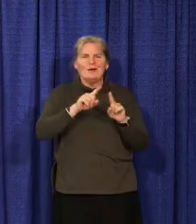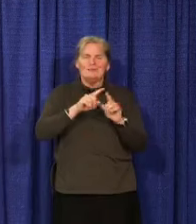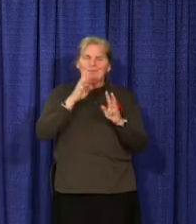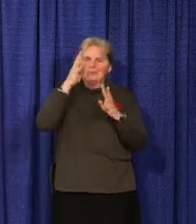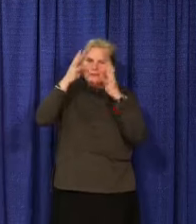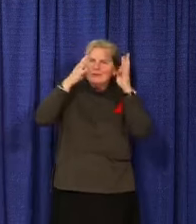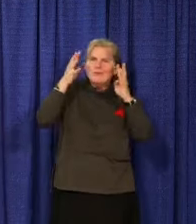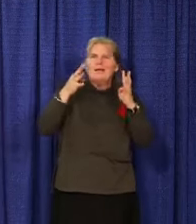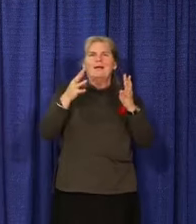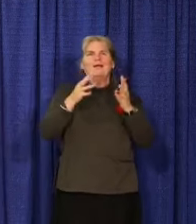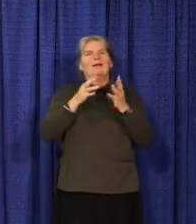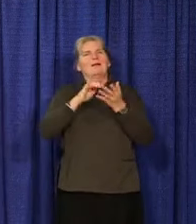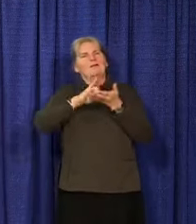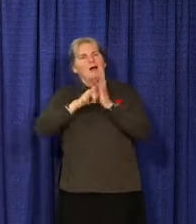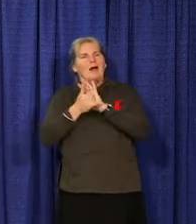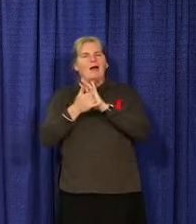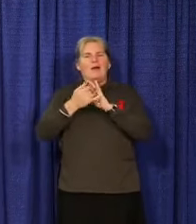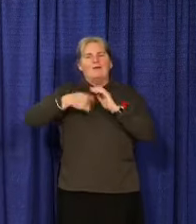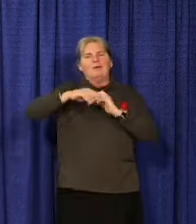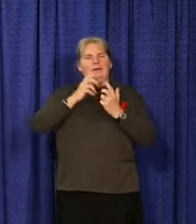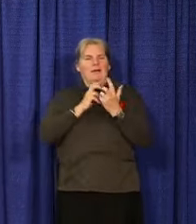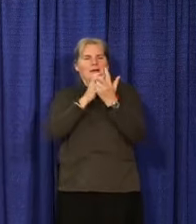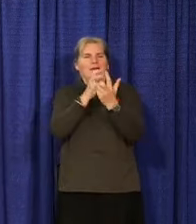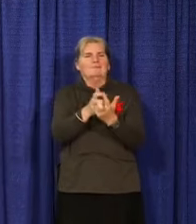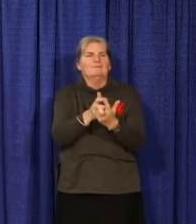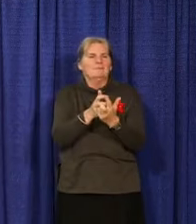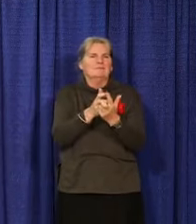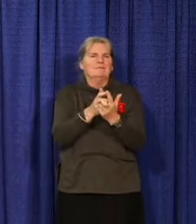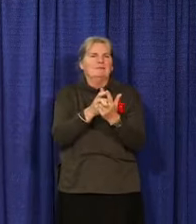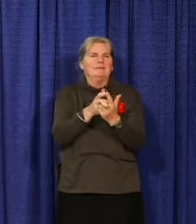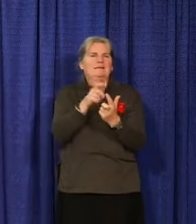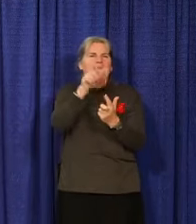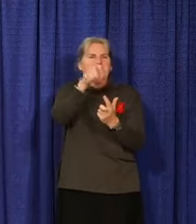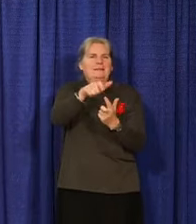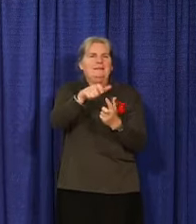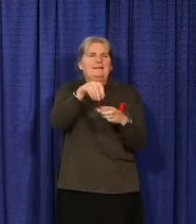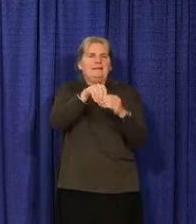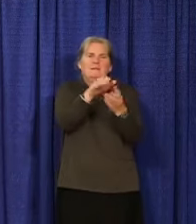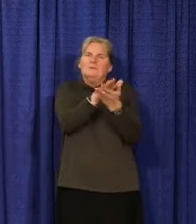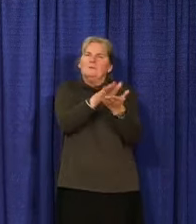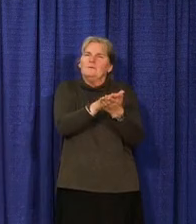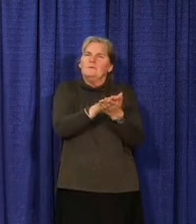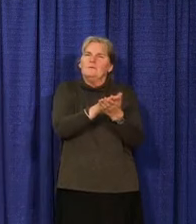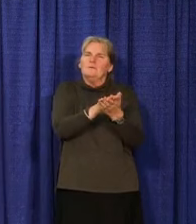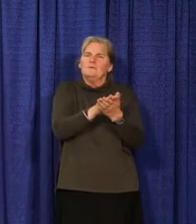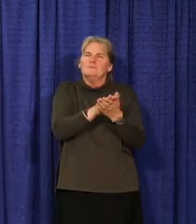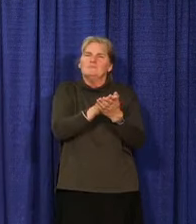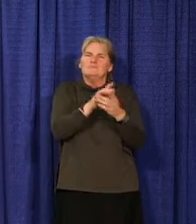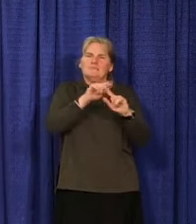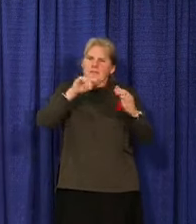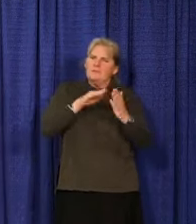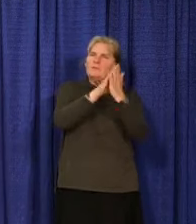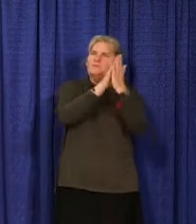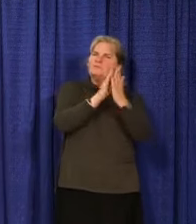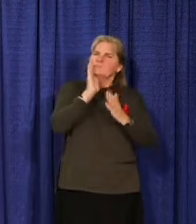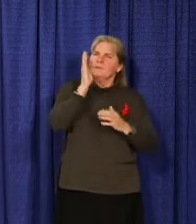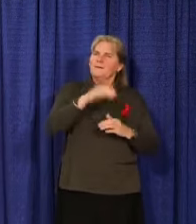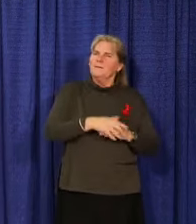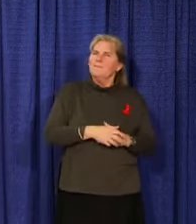by the innovation and the ways in which we will adapt to being together in a new way. Pat: Thank you.